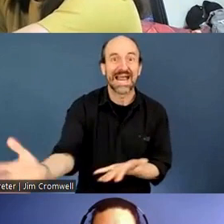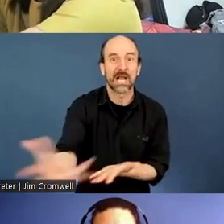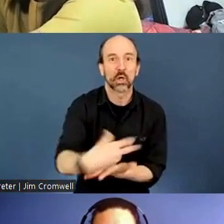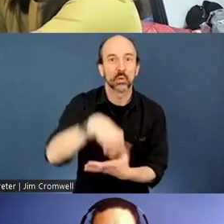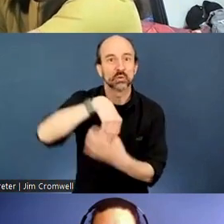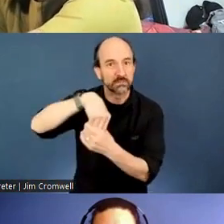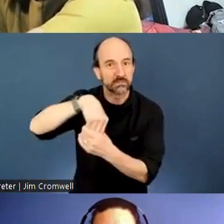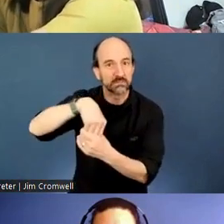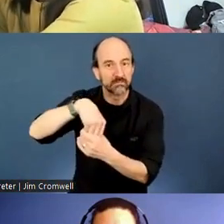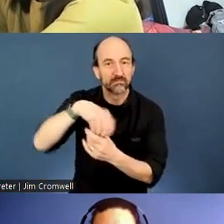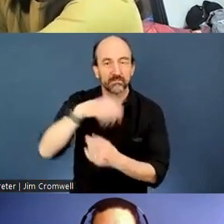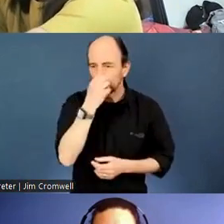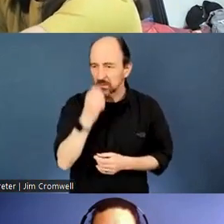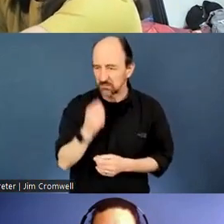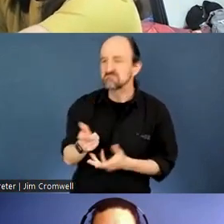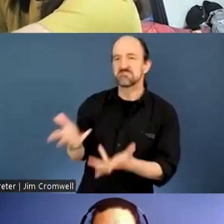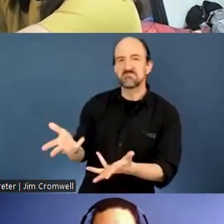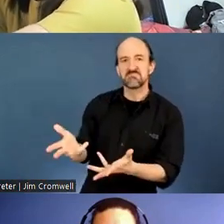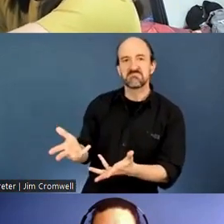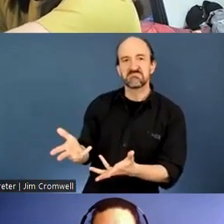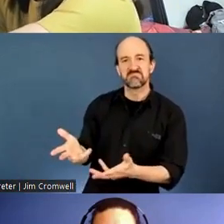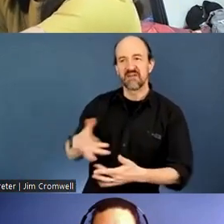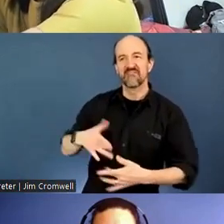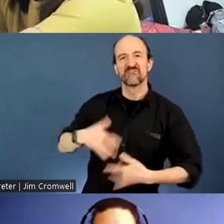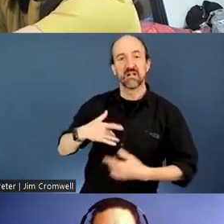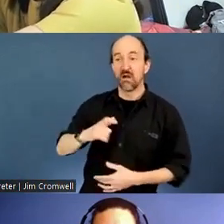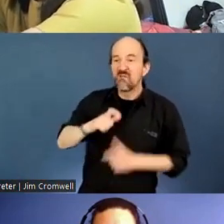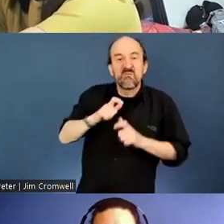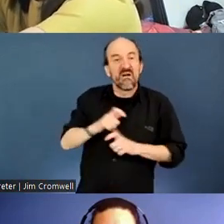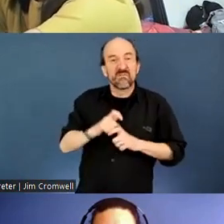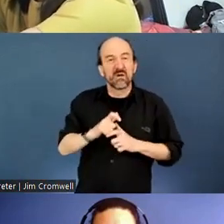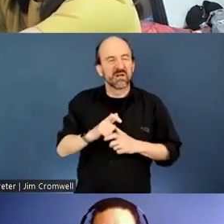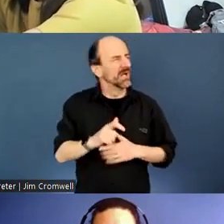comfortable in sharing the ideas and opinions. For them to